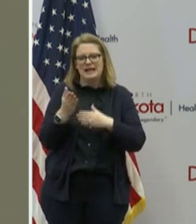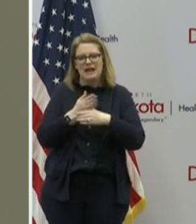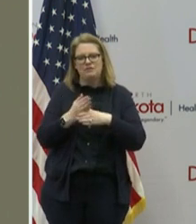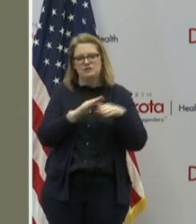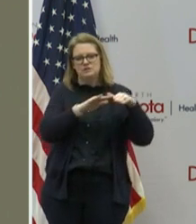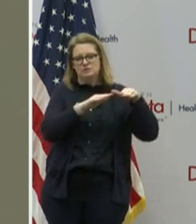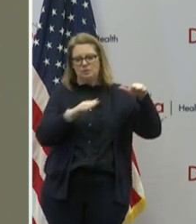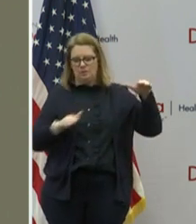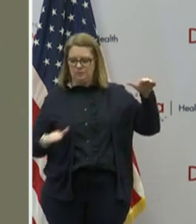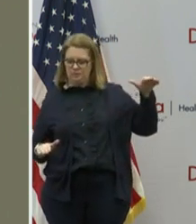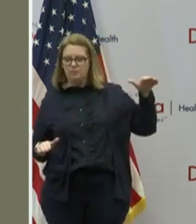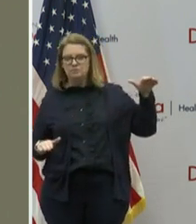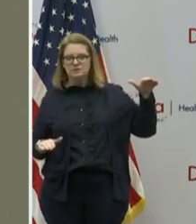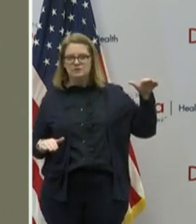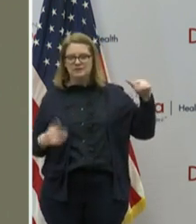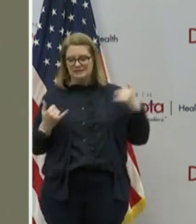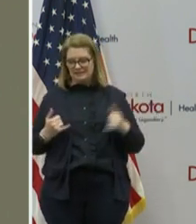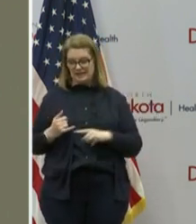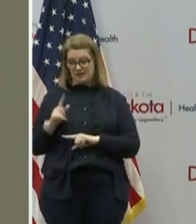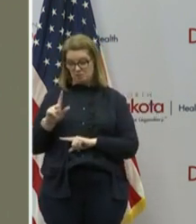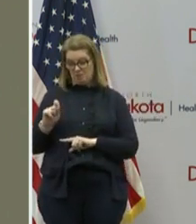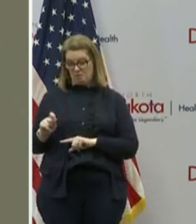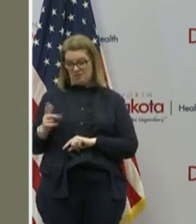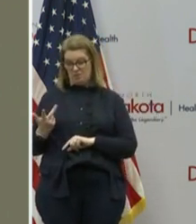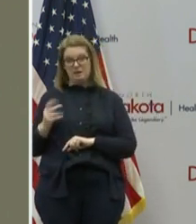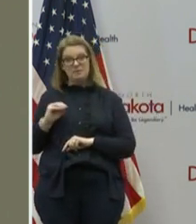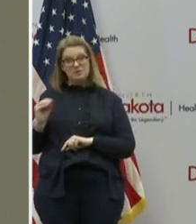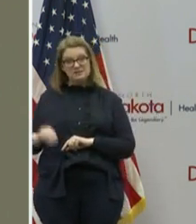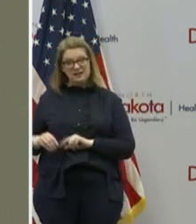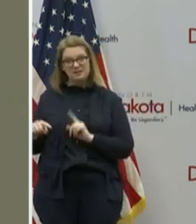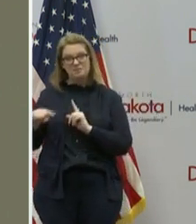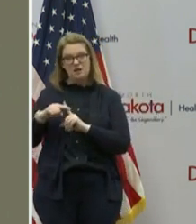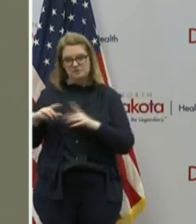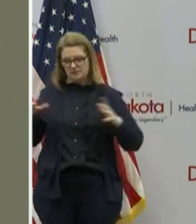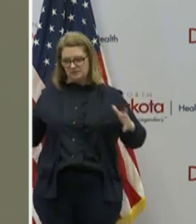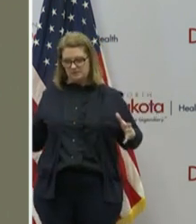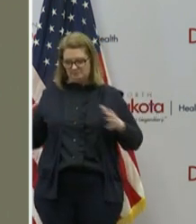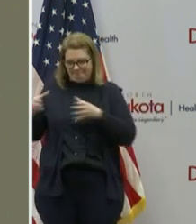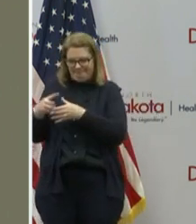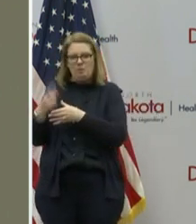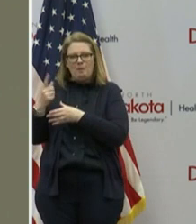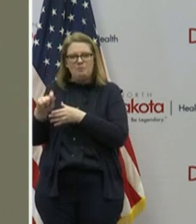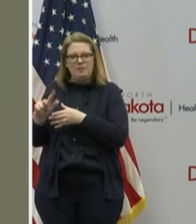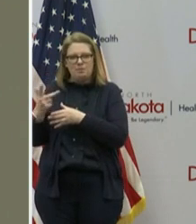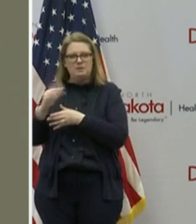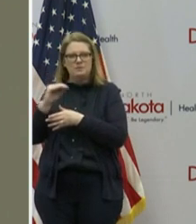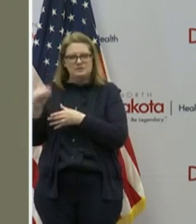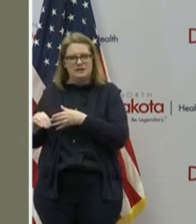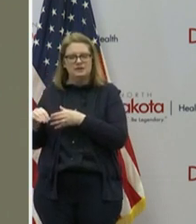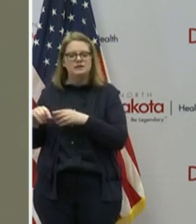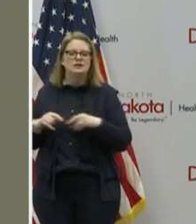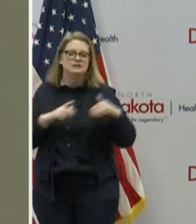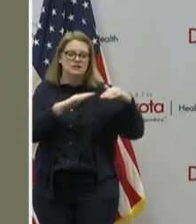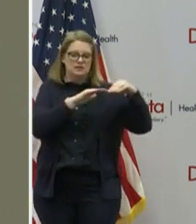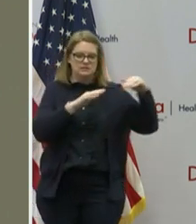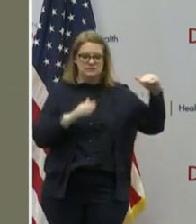TODAY'S RATE IS 2.4%, A REFLECTION OF THE 14 DAY ROLLING